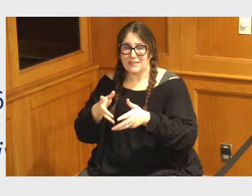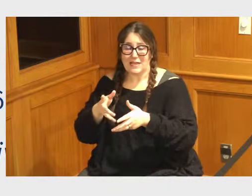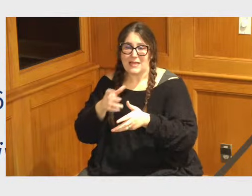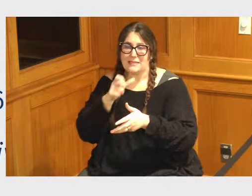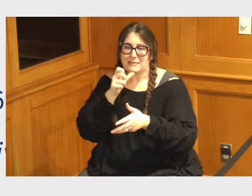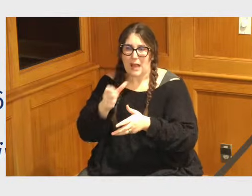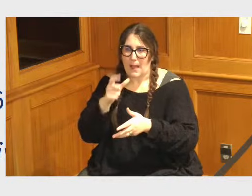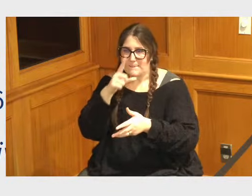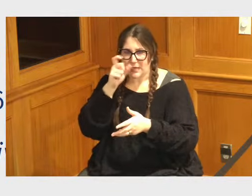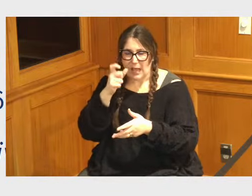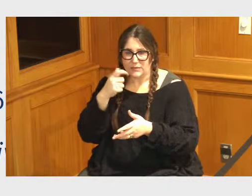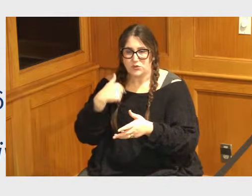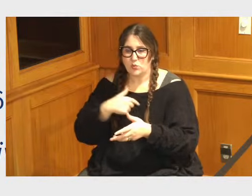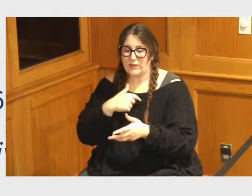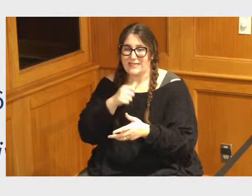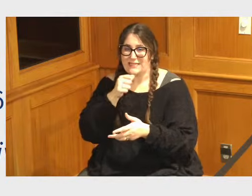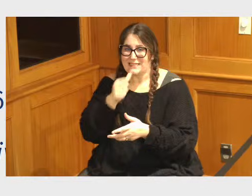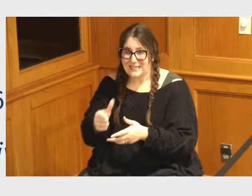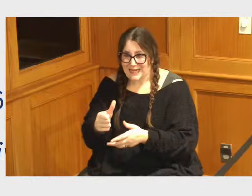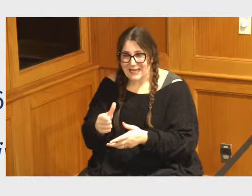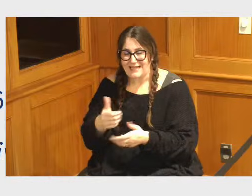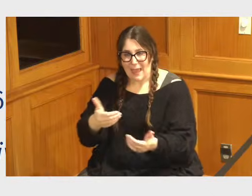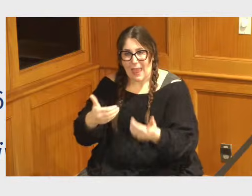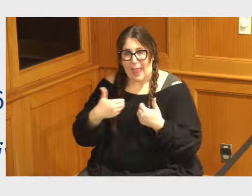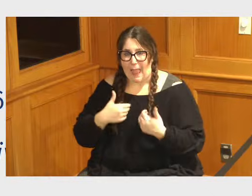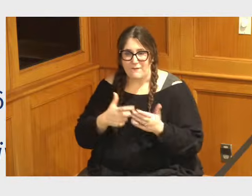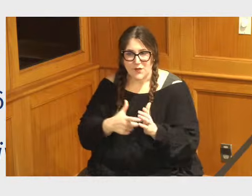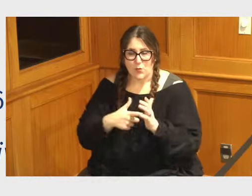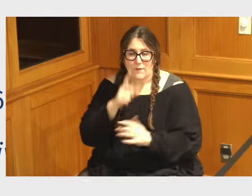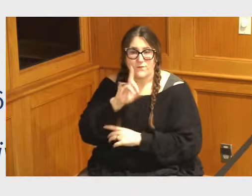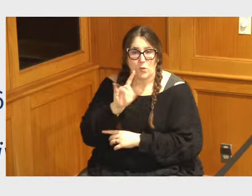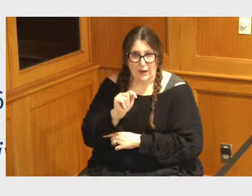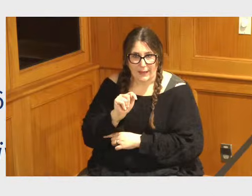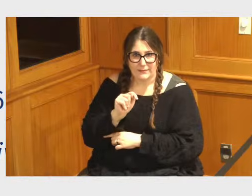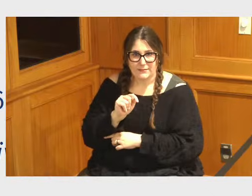demand. We couldn't get the projects haven't gotten the point in your focus areas in the